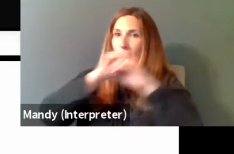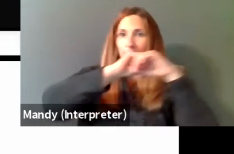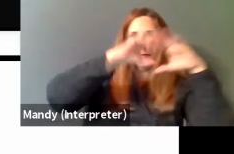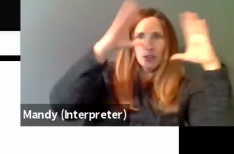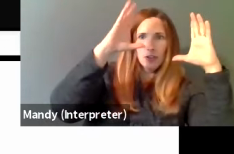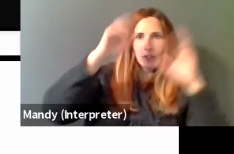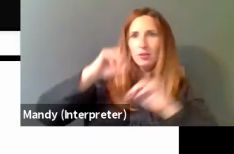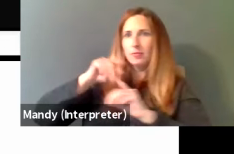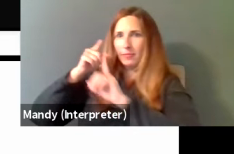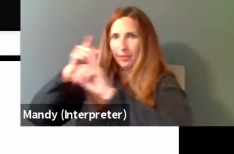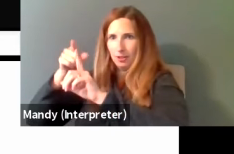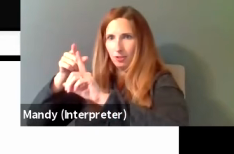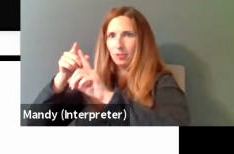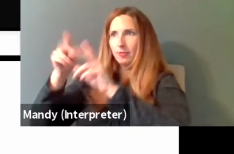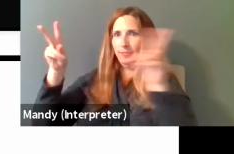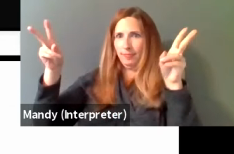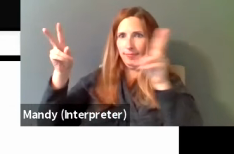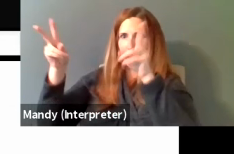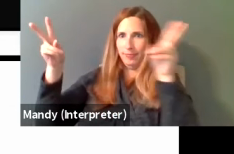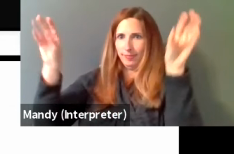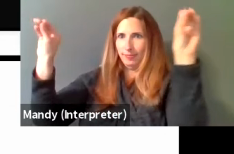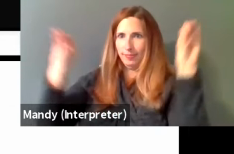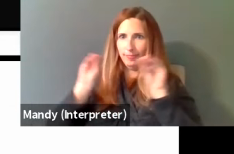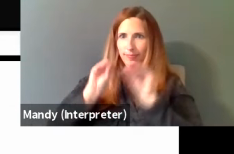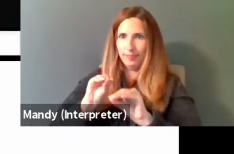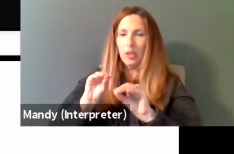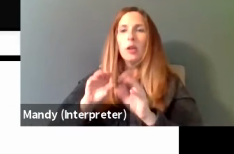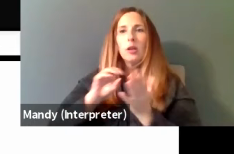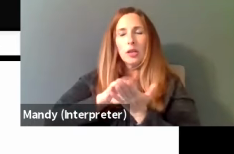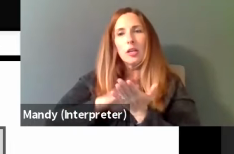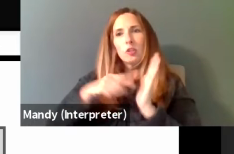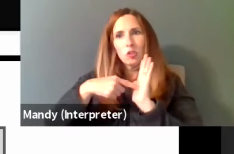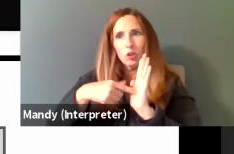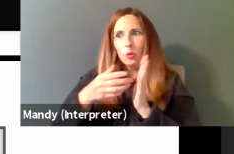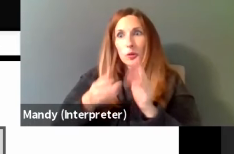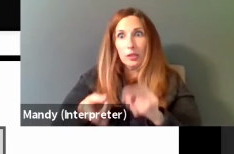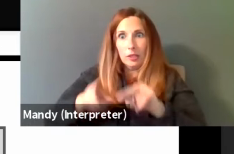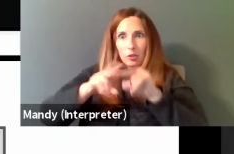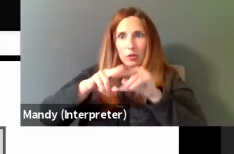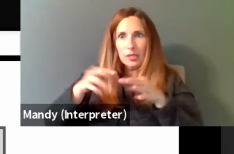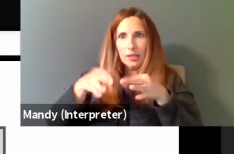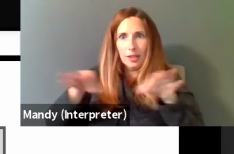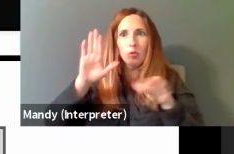that increasing access is around language, is going to support the growth